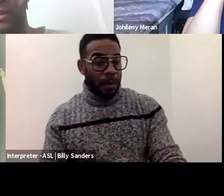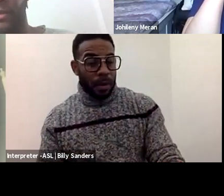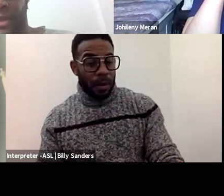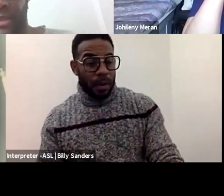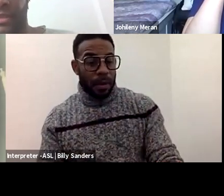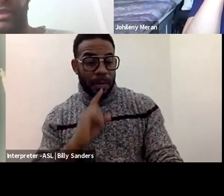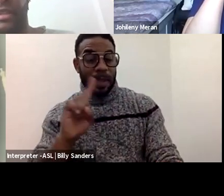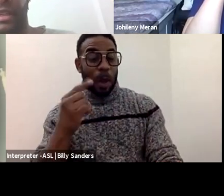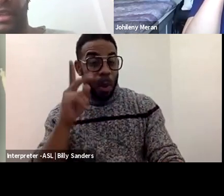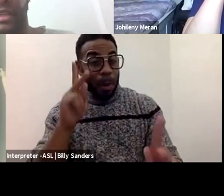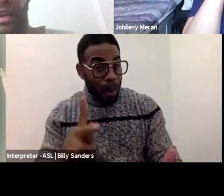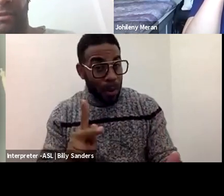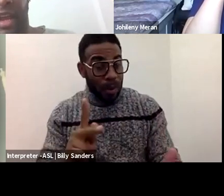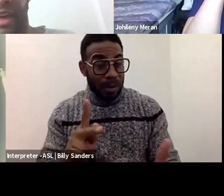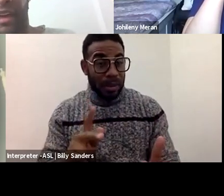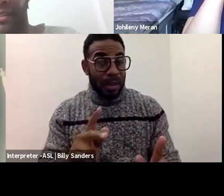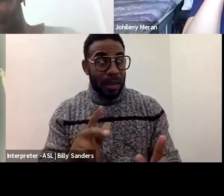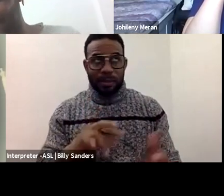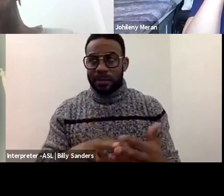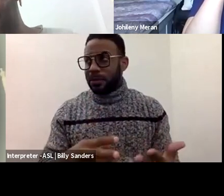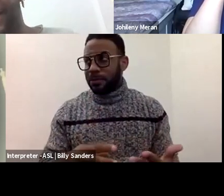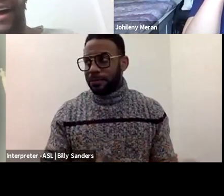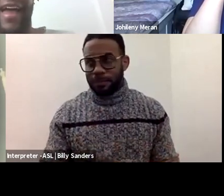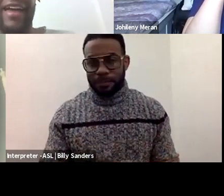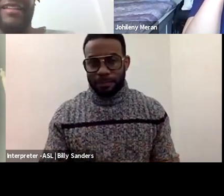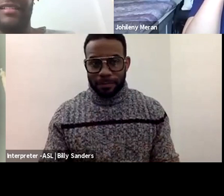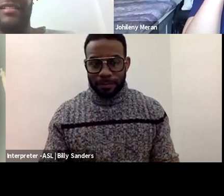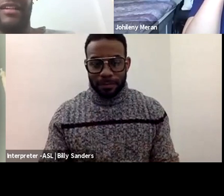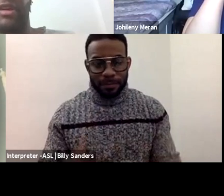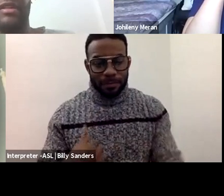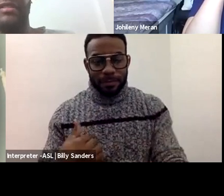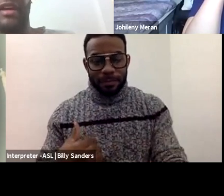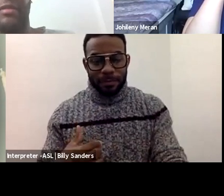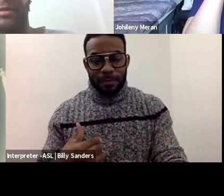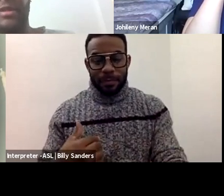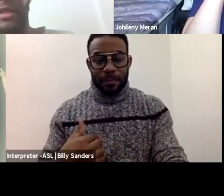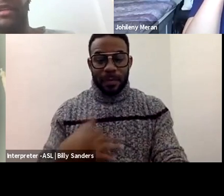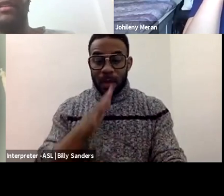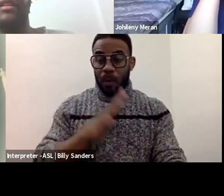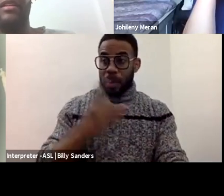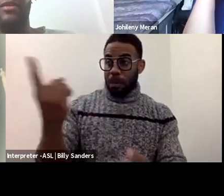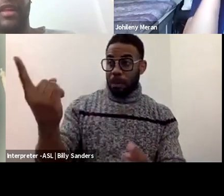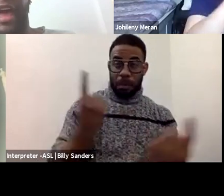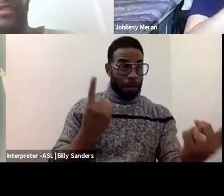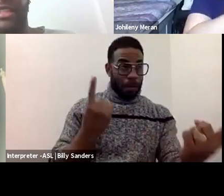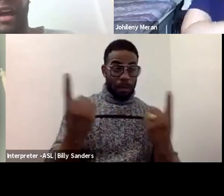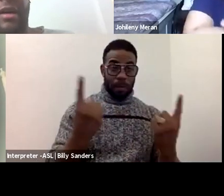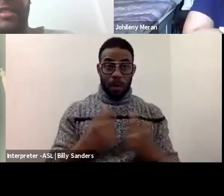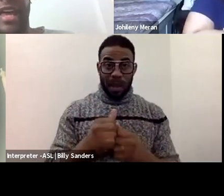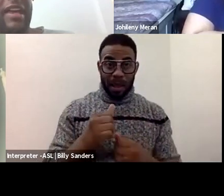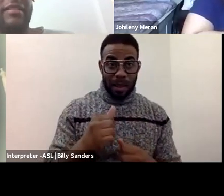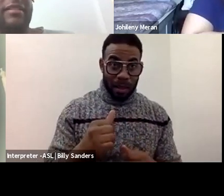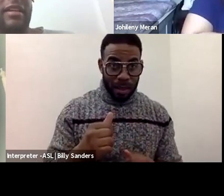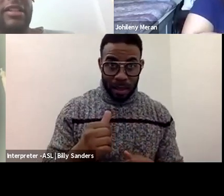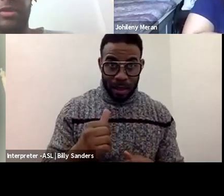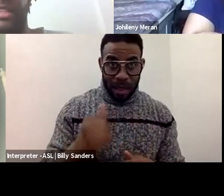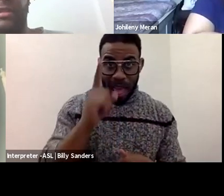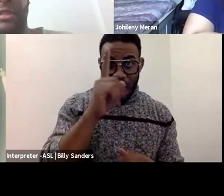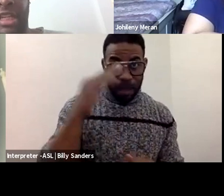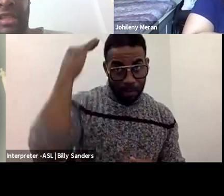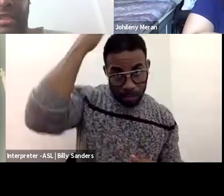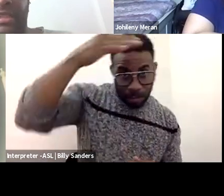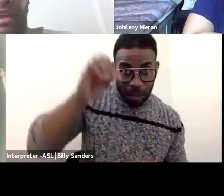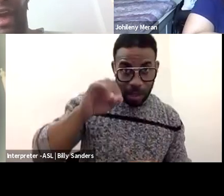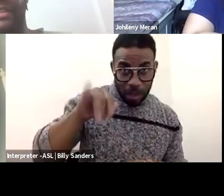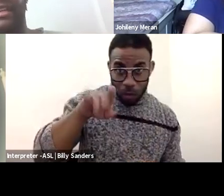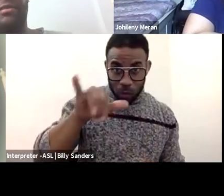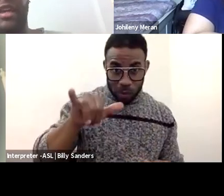only person -- I had women coming up to me with half hijabs and the juicy jeans and asking